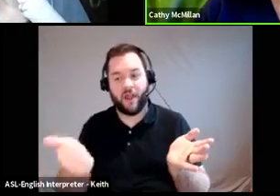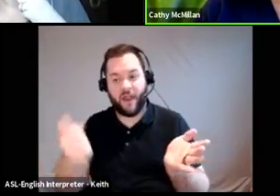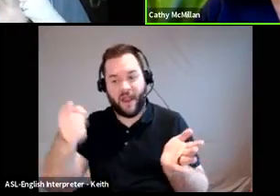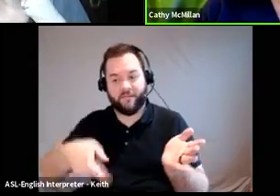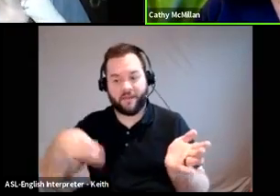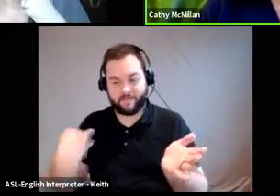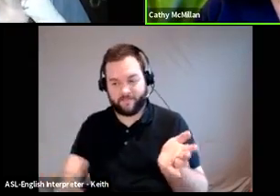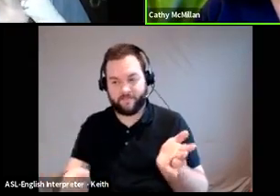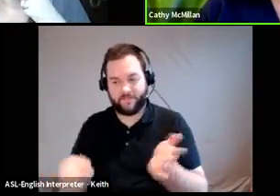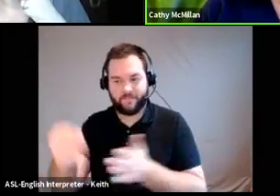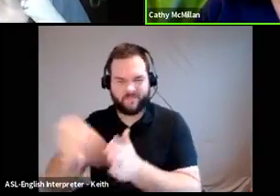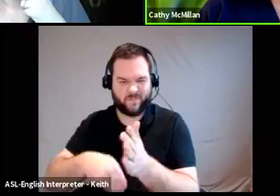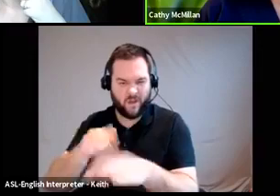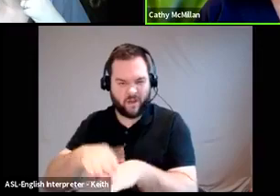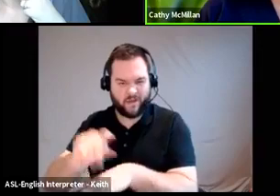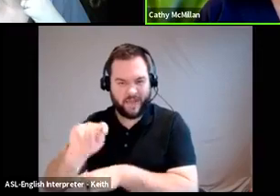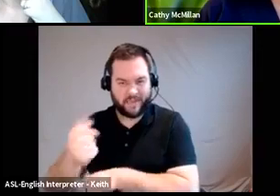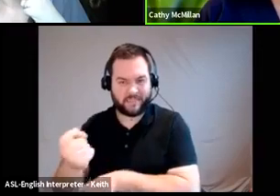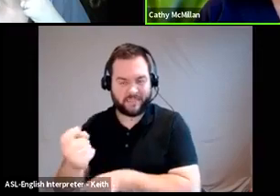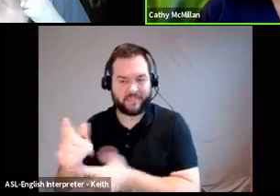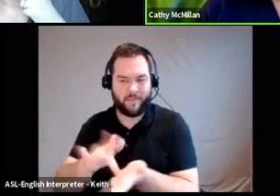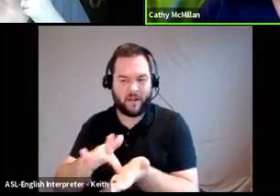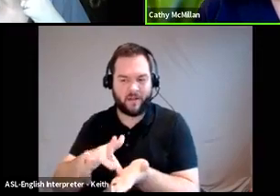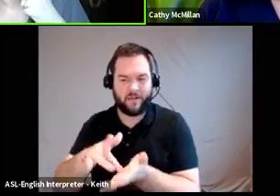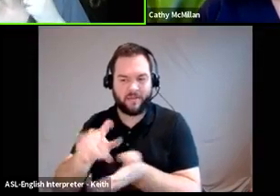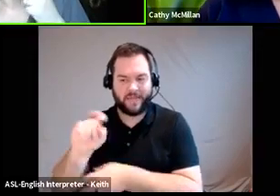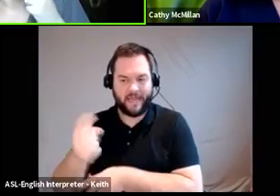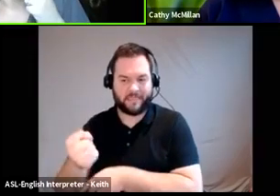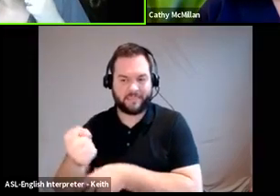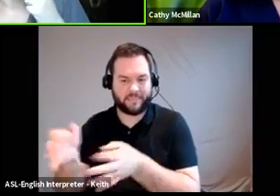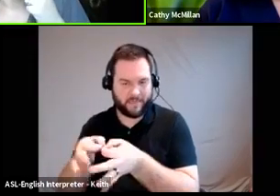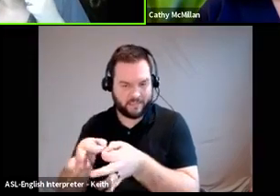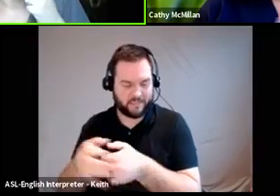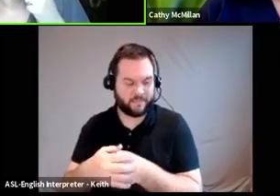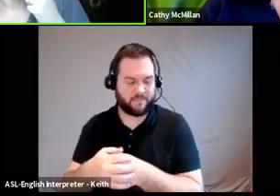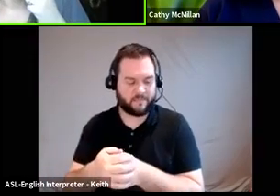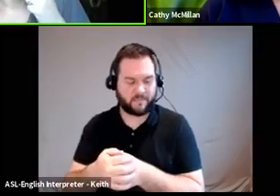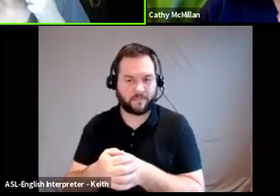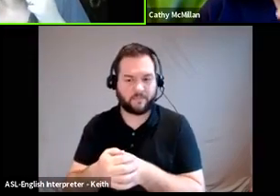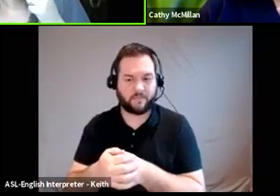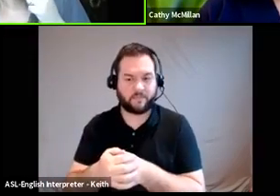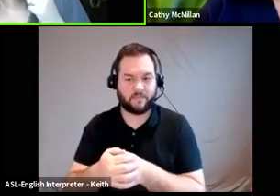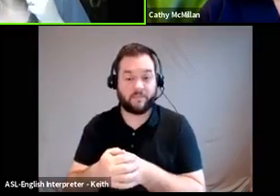l expense. The expense. The other half.